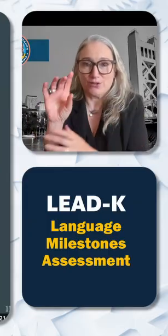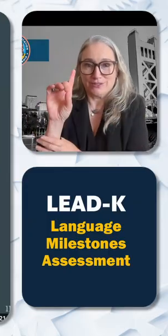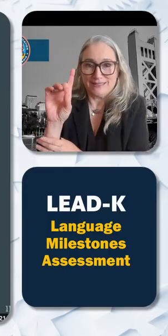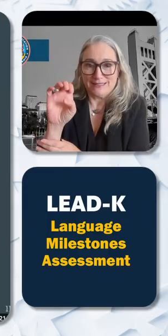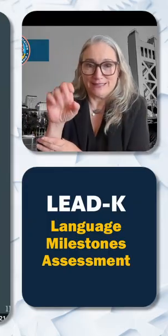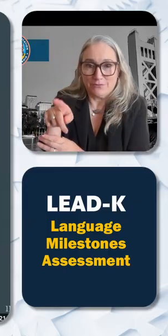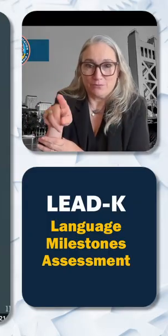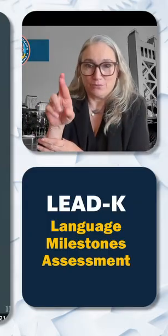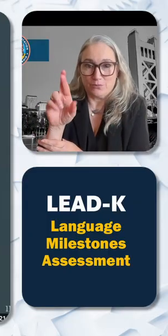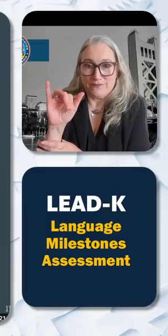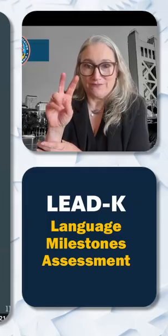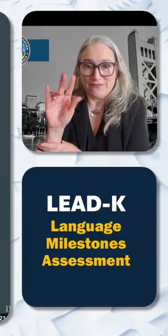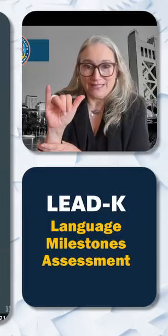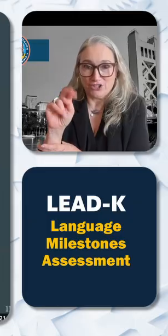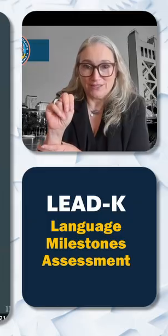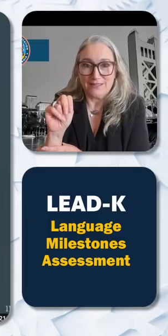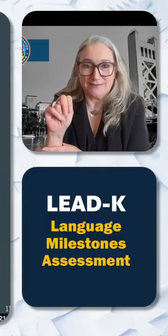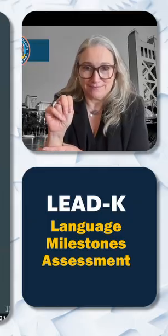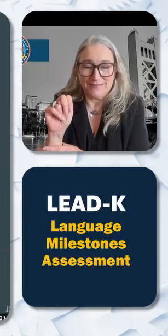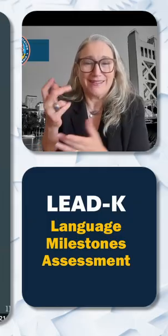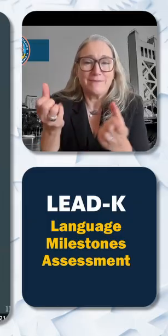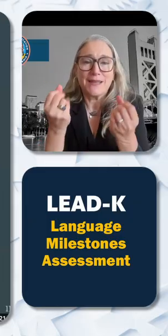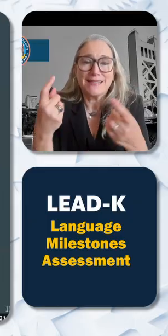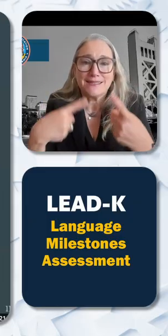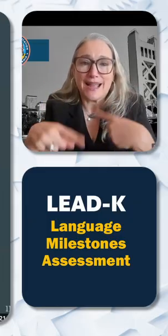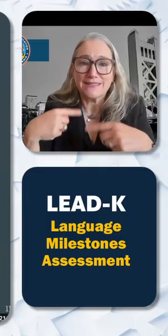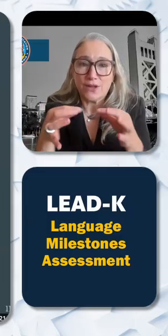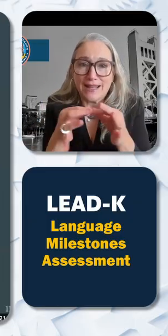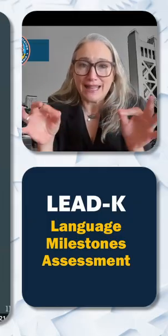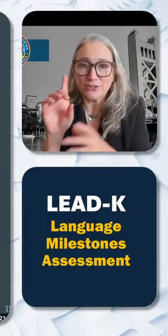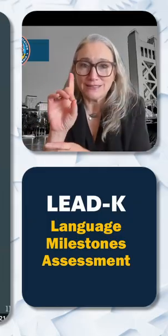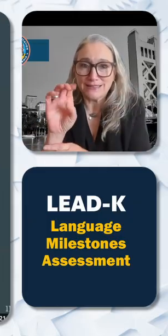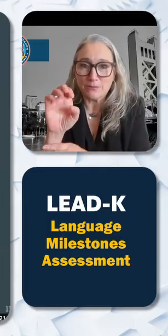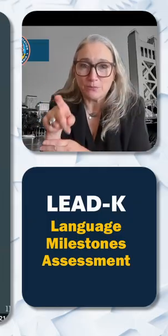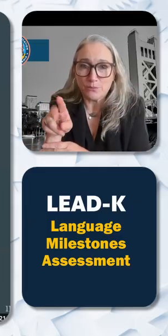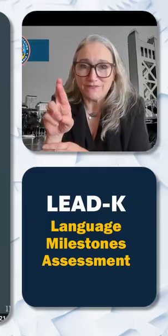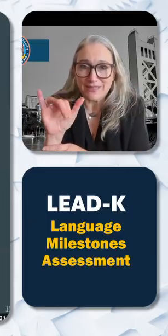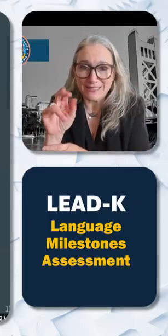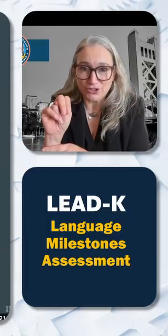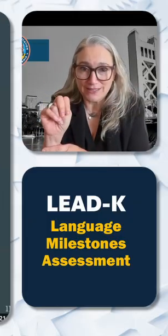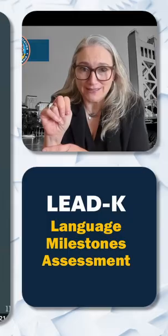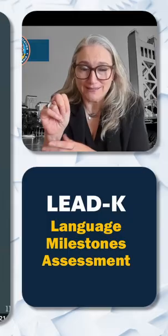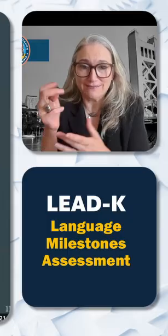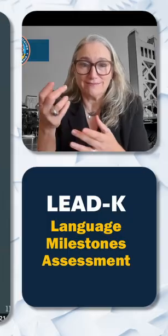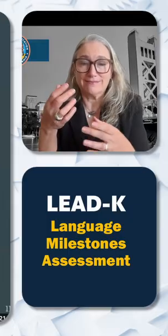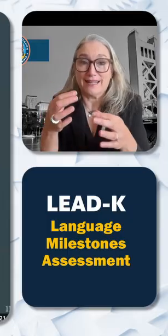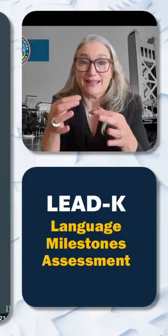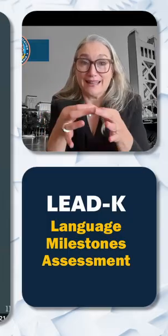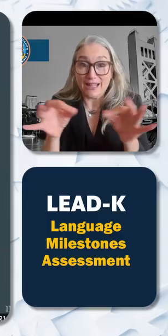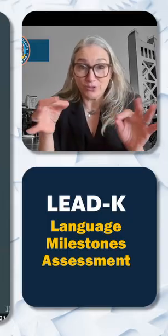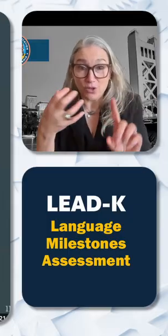and that actually leads to what we call language deprivation.